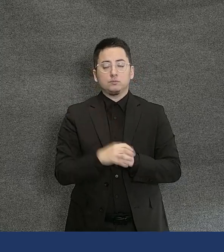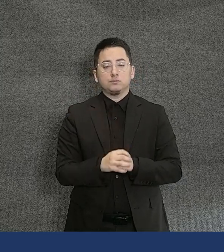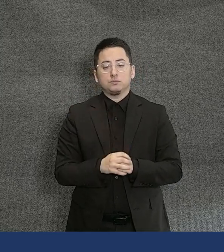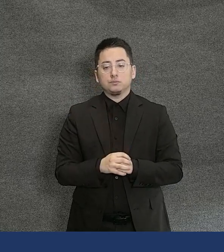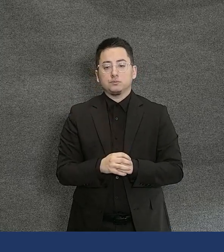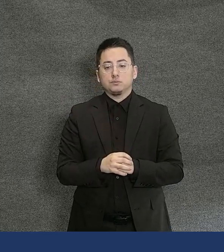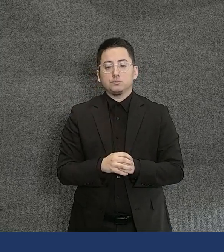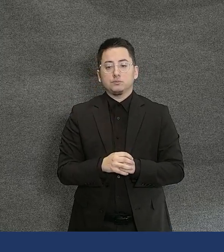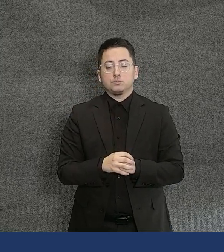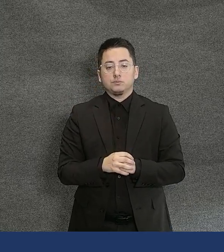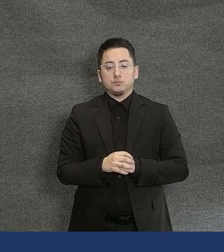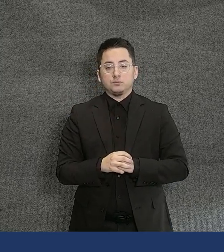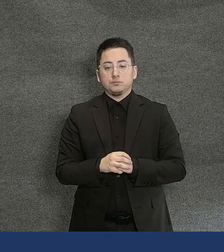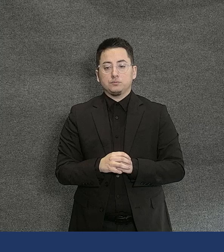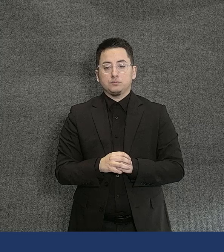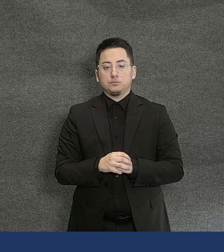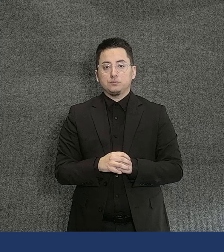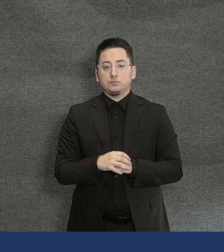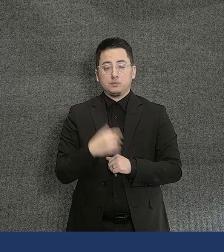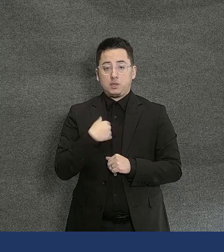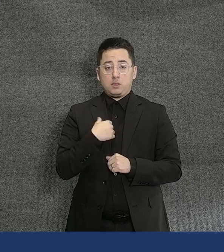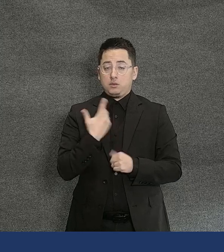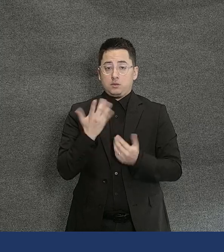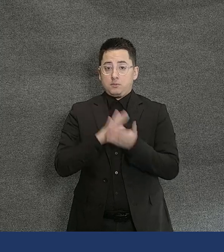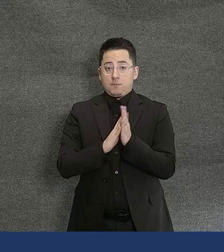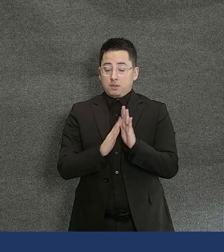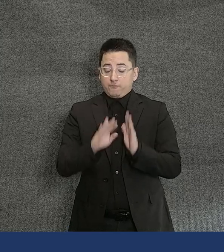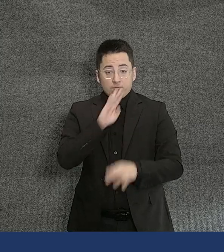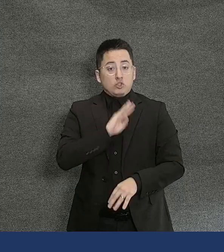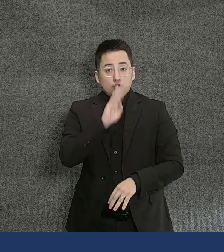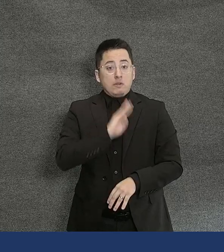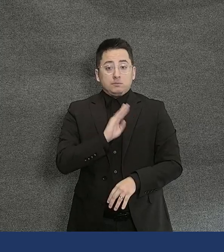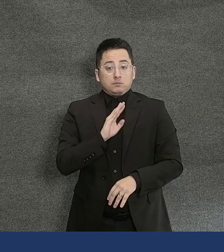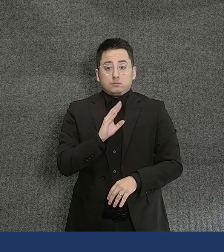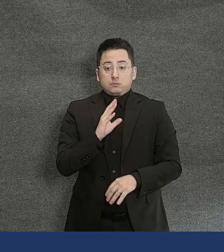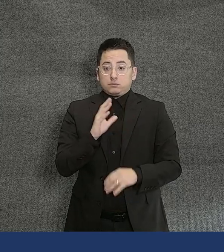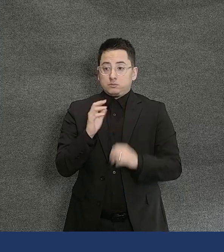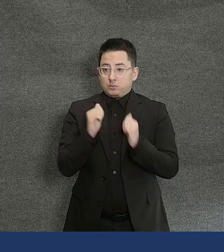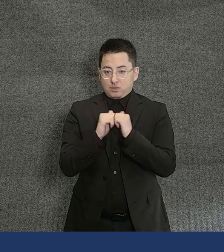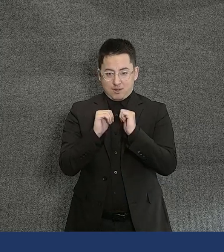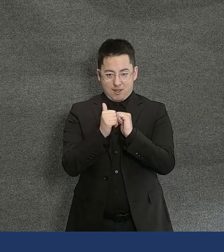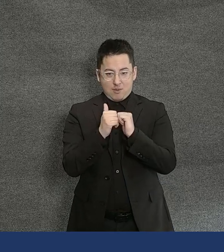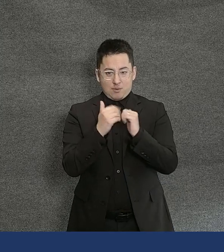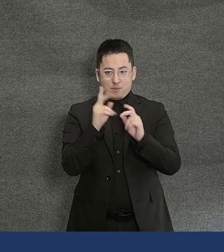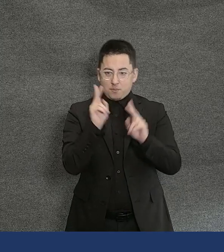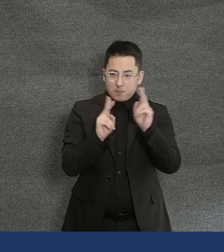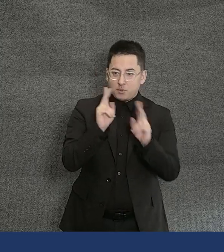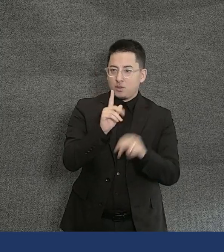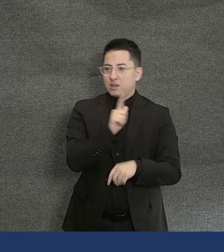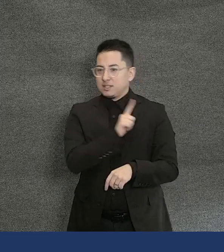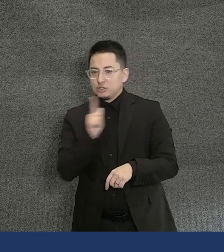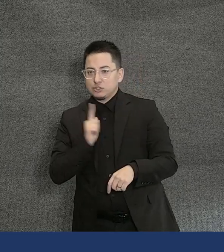frustrated with the lack of lived experience in the legislature for people with disabilities,